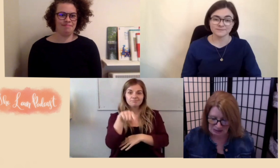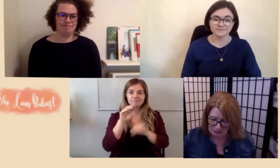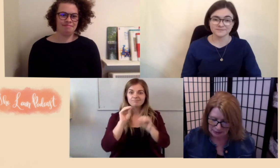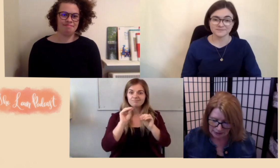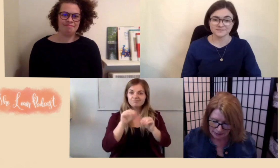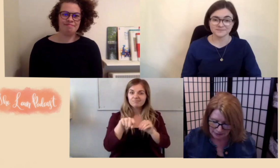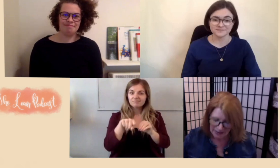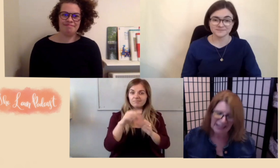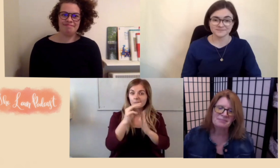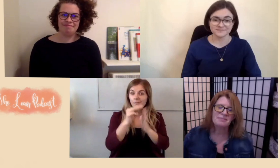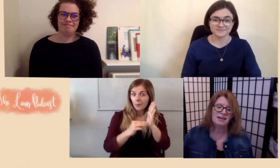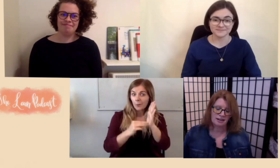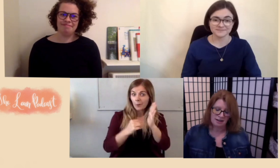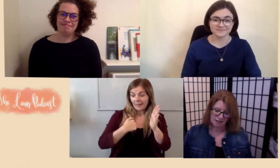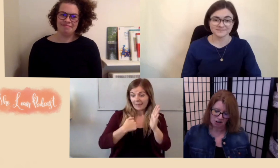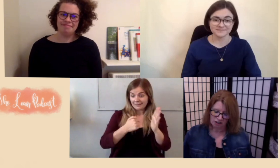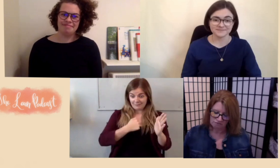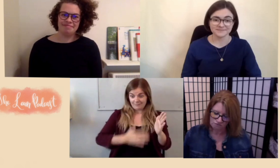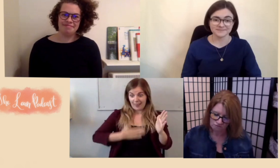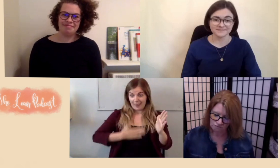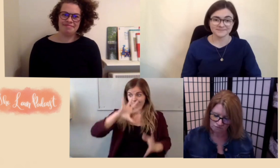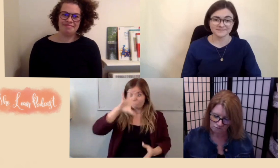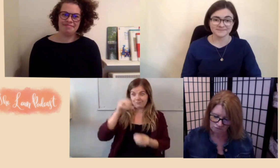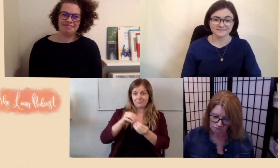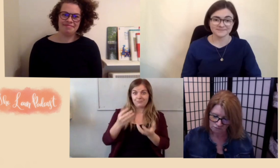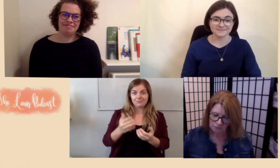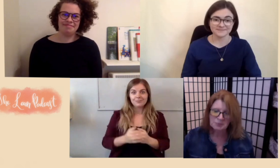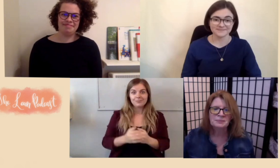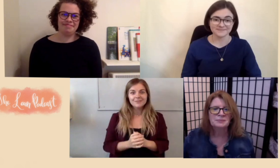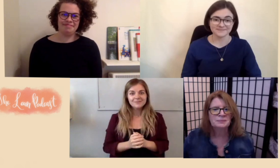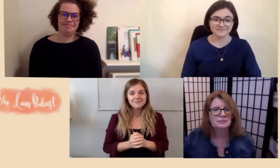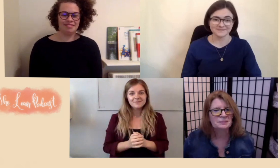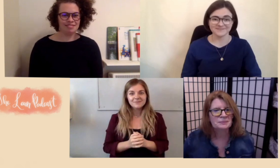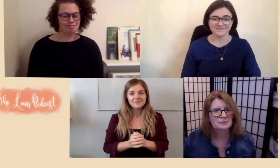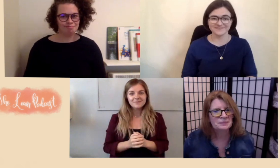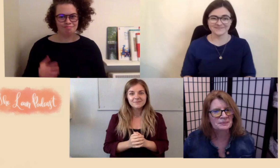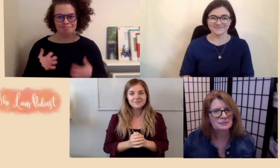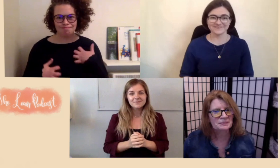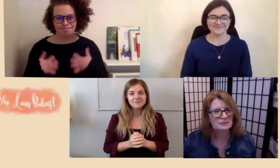So interesting. Oh, Robyn, you're so cool. I can't handle it.